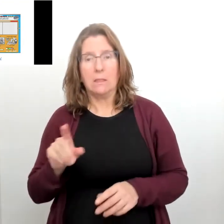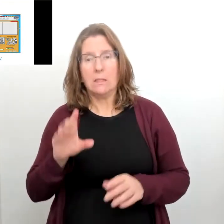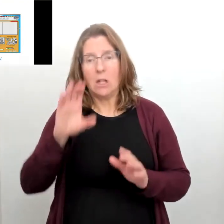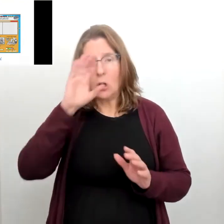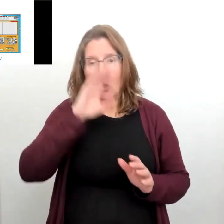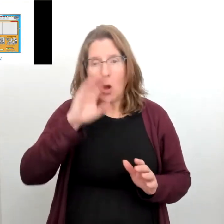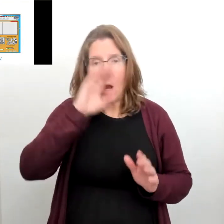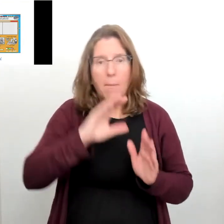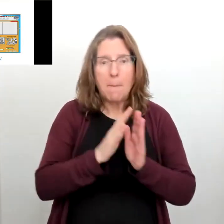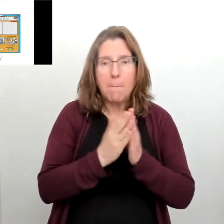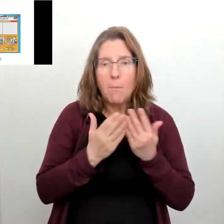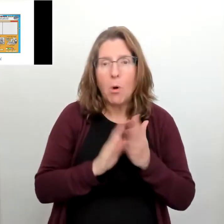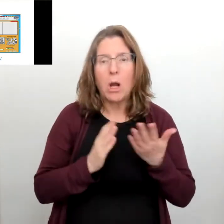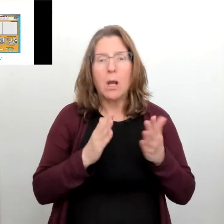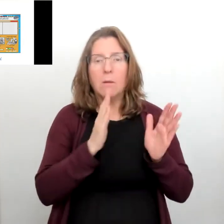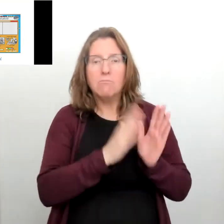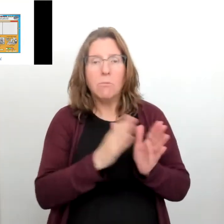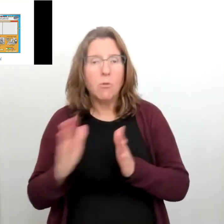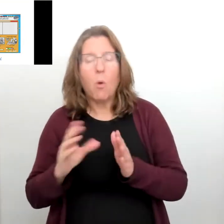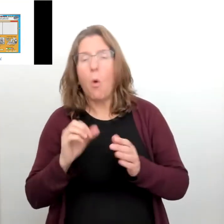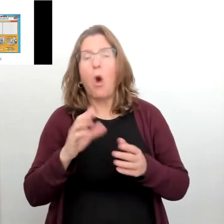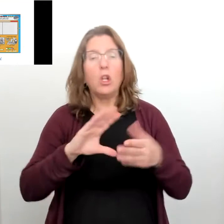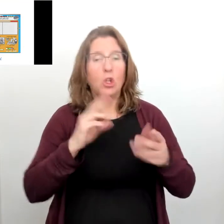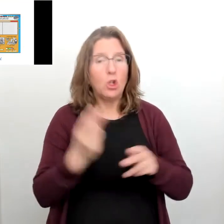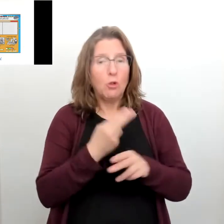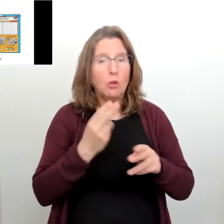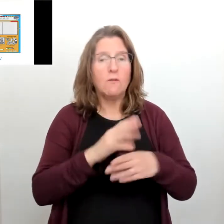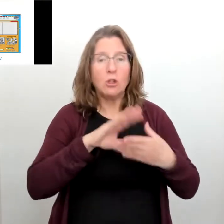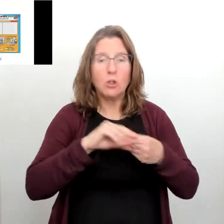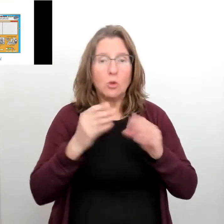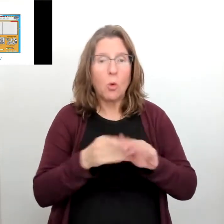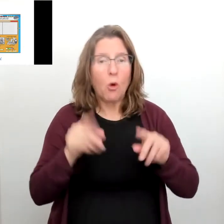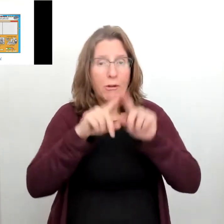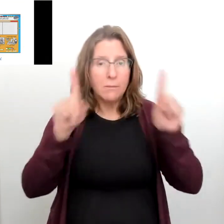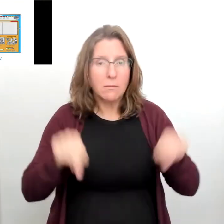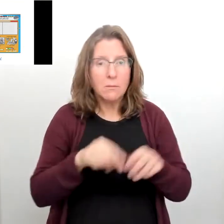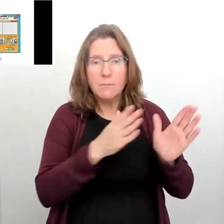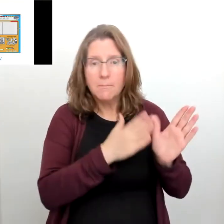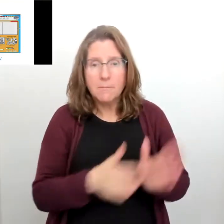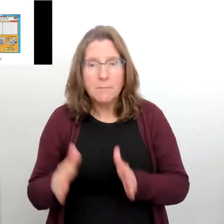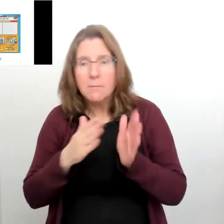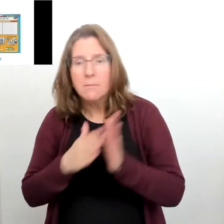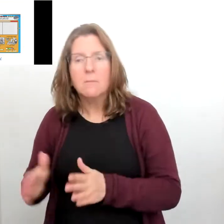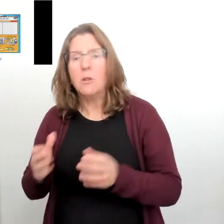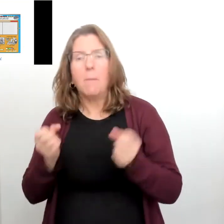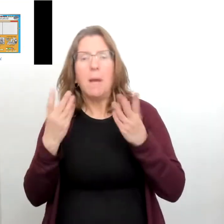This example is a comic-book style app. There are other apps to create drawings for stories.